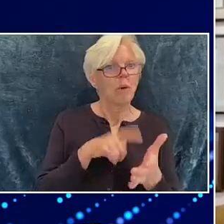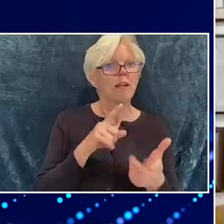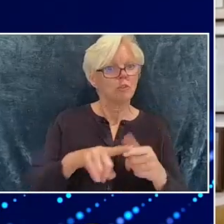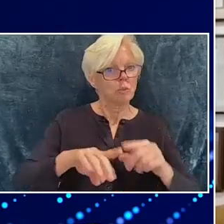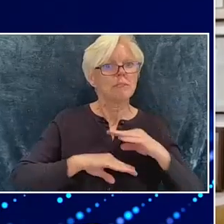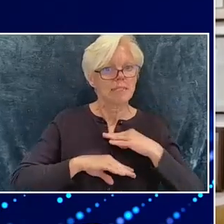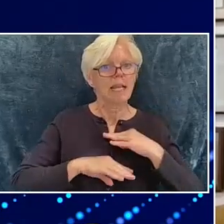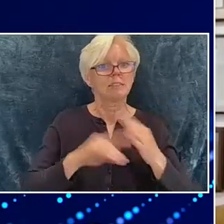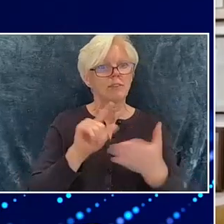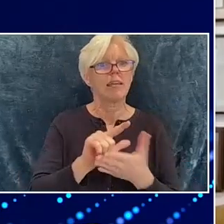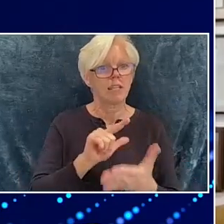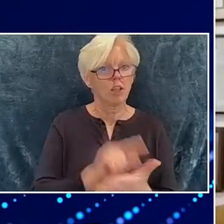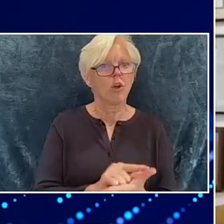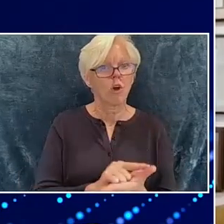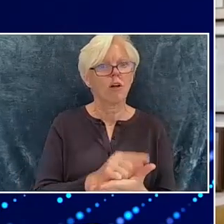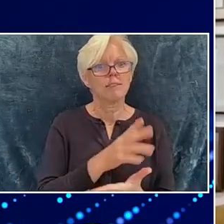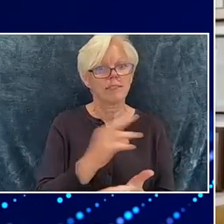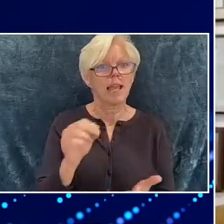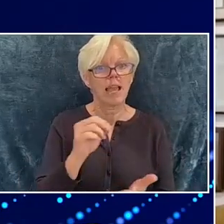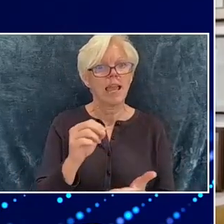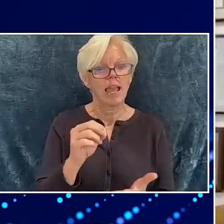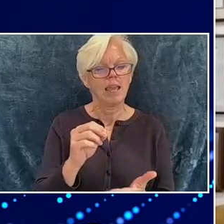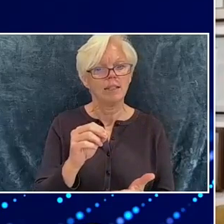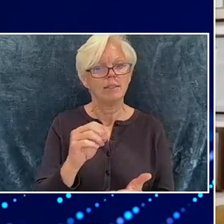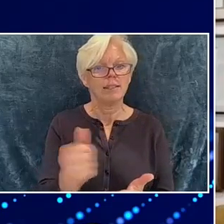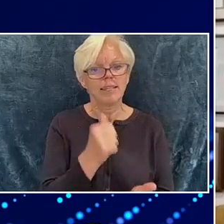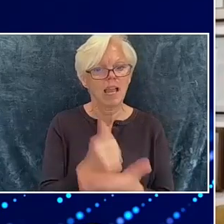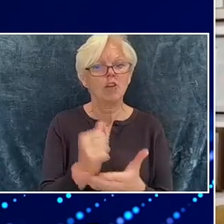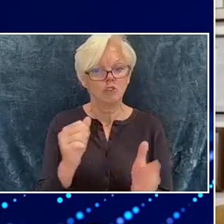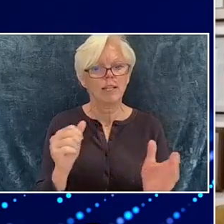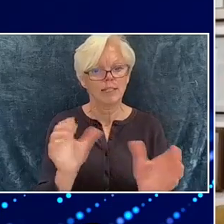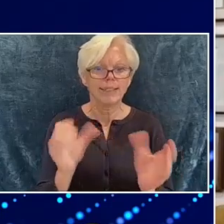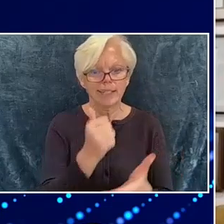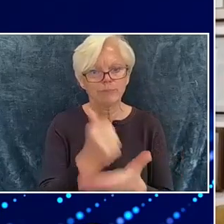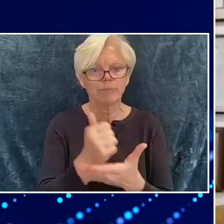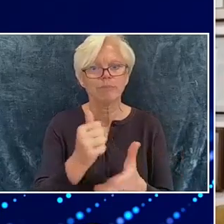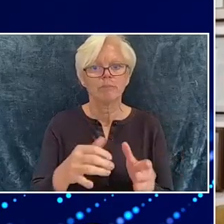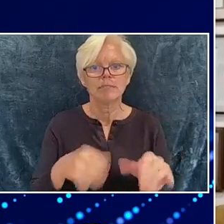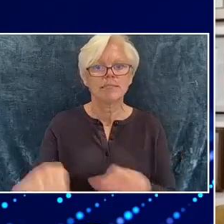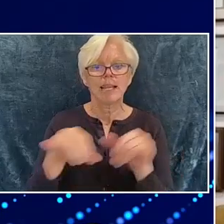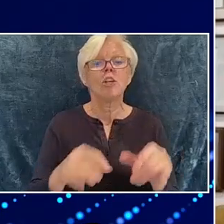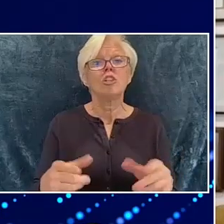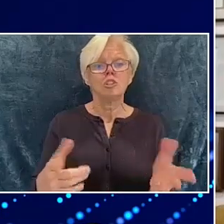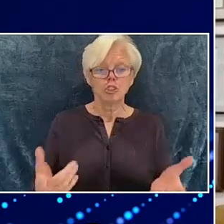laws and the accrediting standards. So to my mind, if that's the Department's